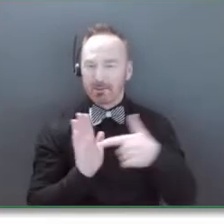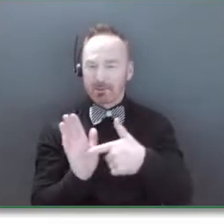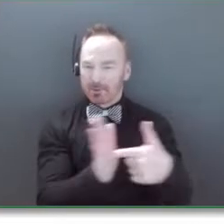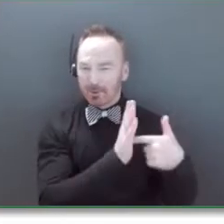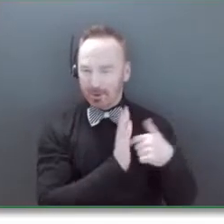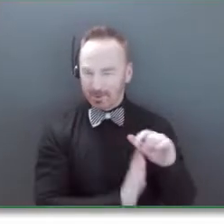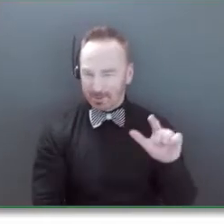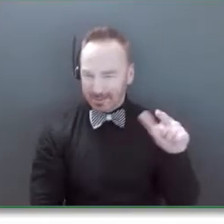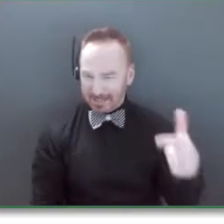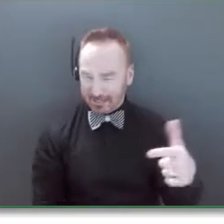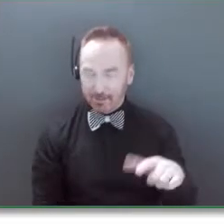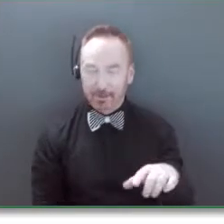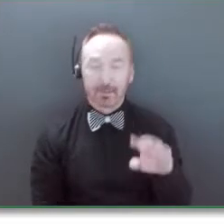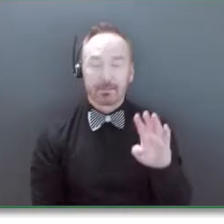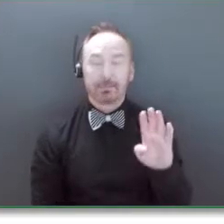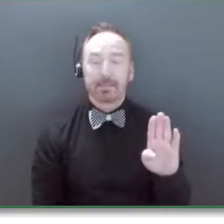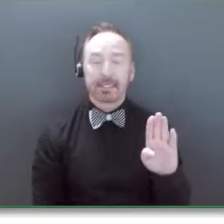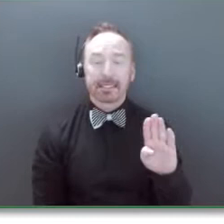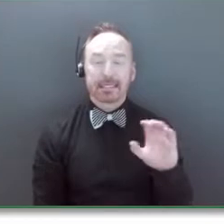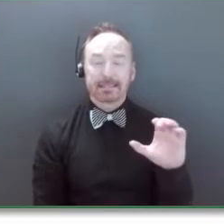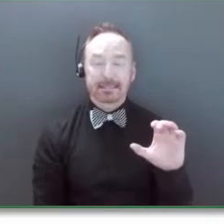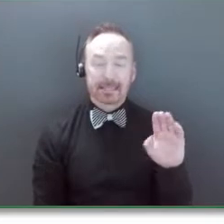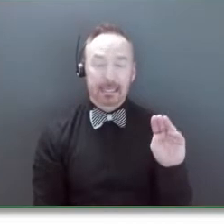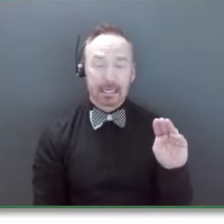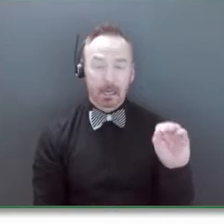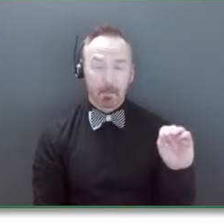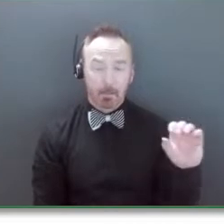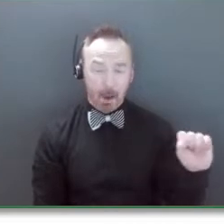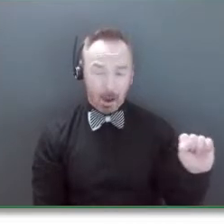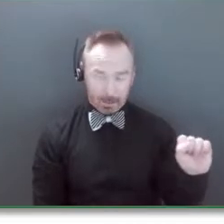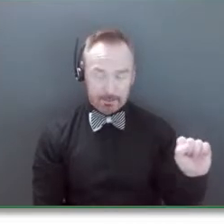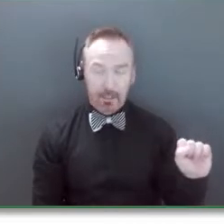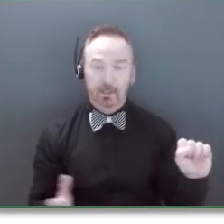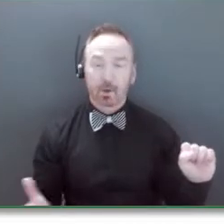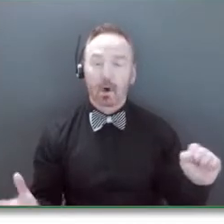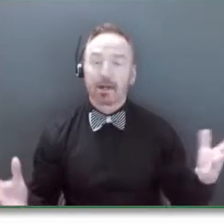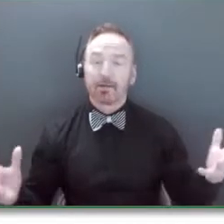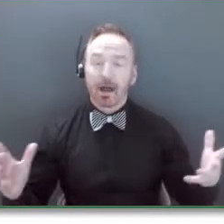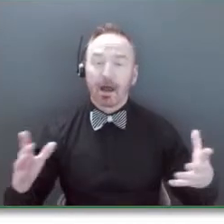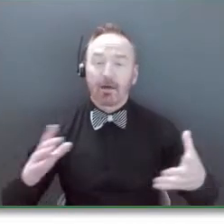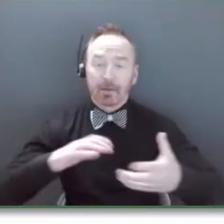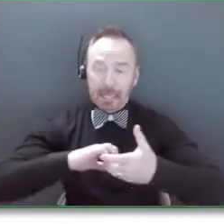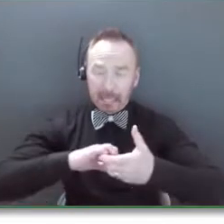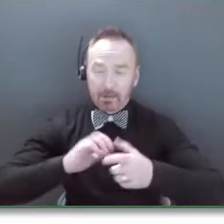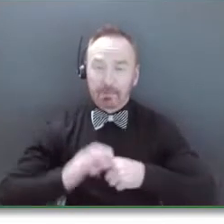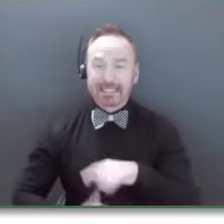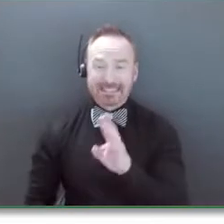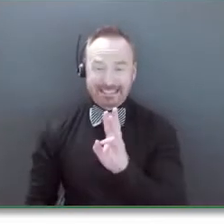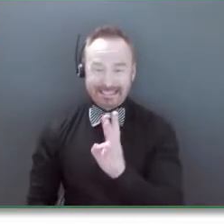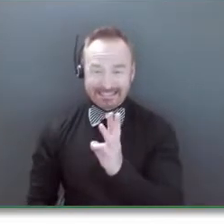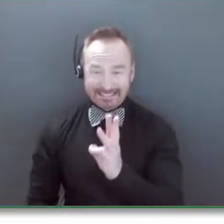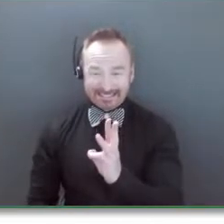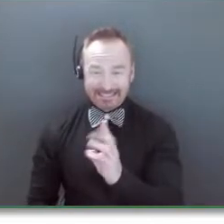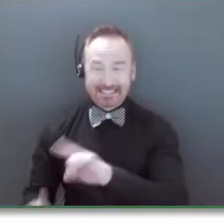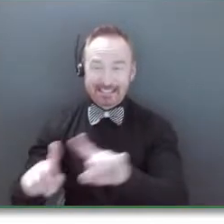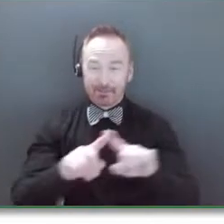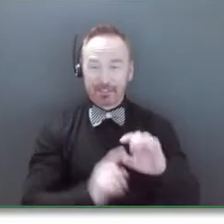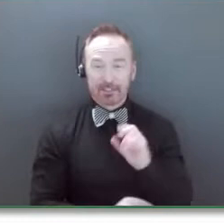affiliated with six other charities, all of which were established by Sam Sullivan. Next slide.